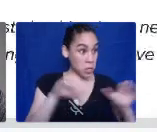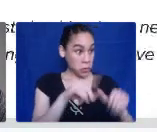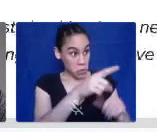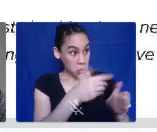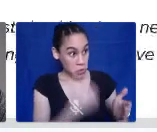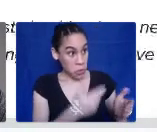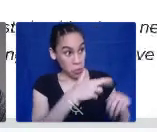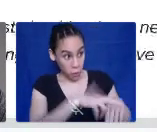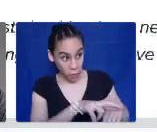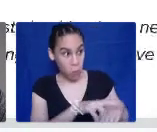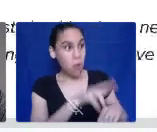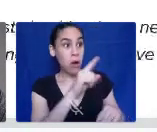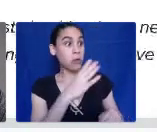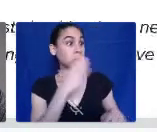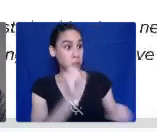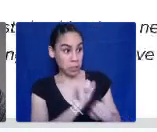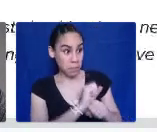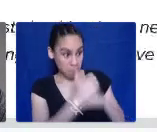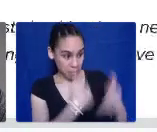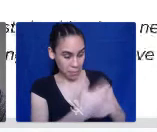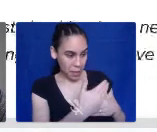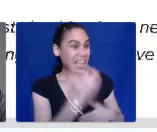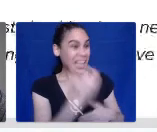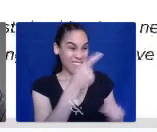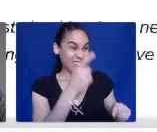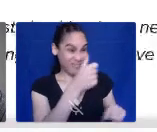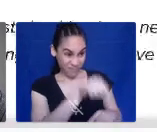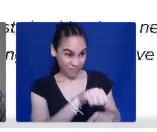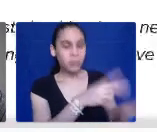best shot and you move on to the next one if you get a hung up on one particular job that